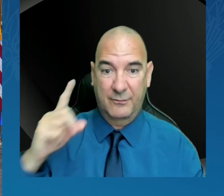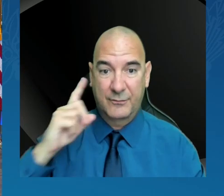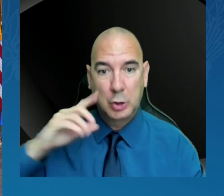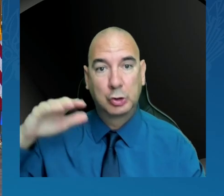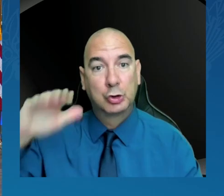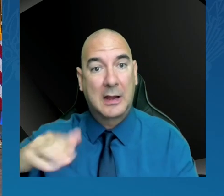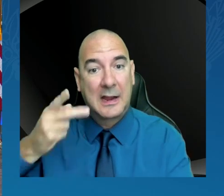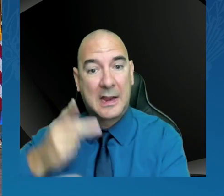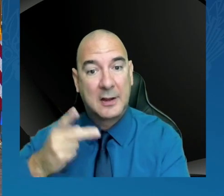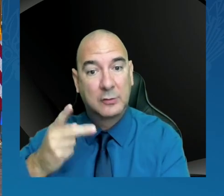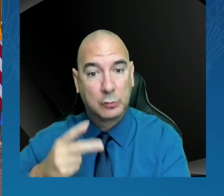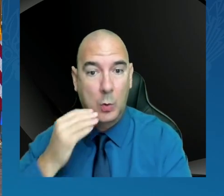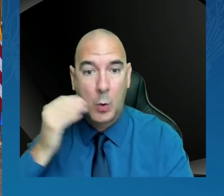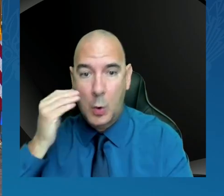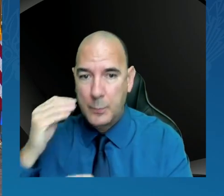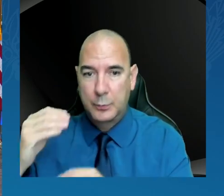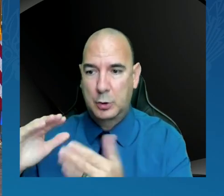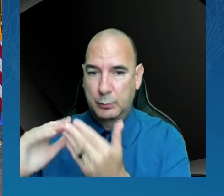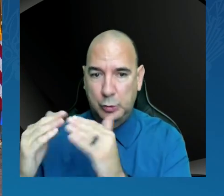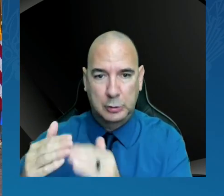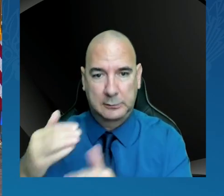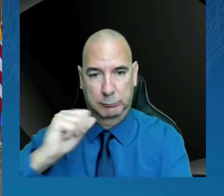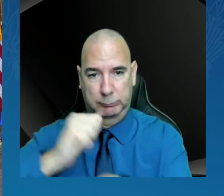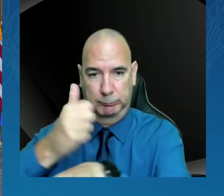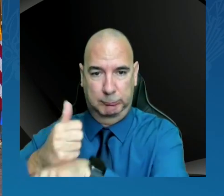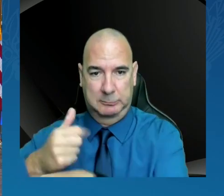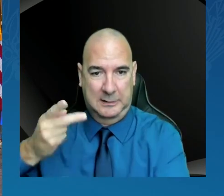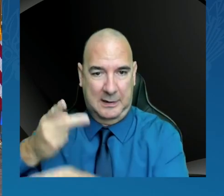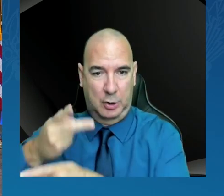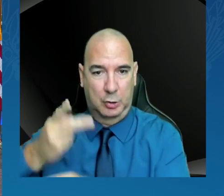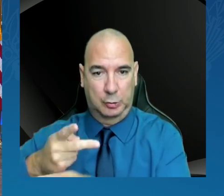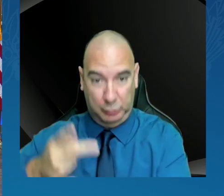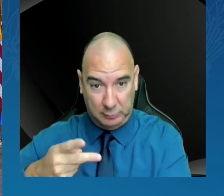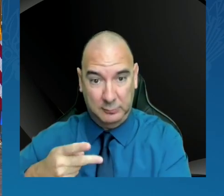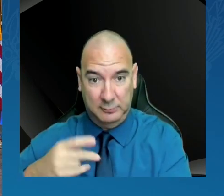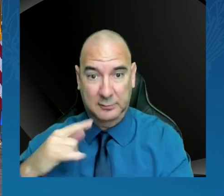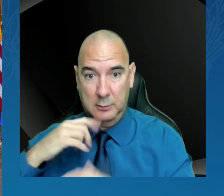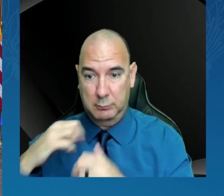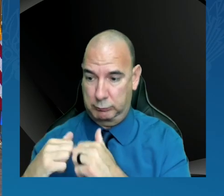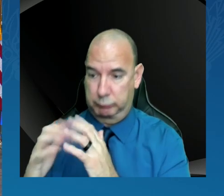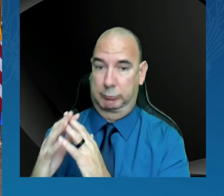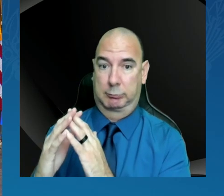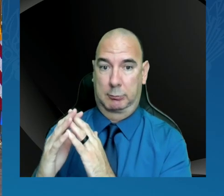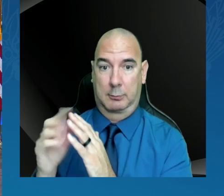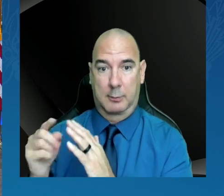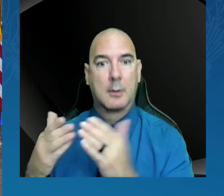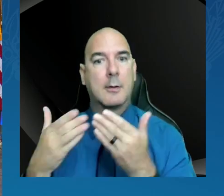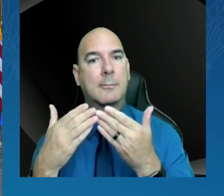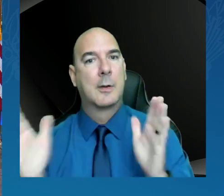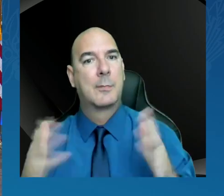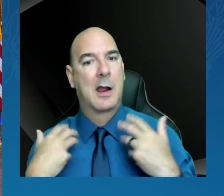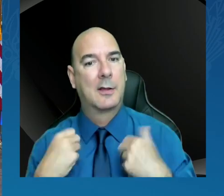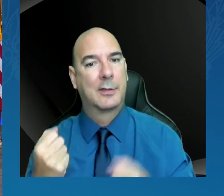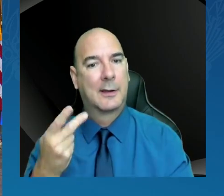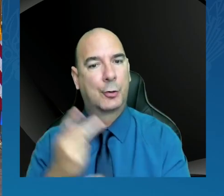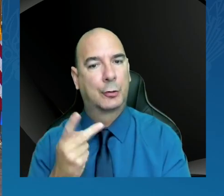but also in building our public health care infrastructure, our workforce infrastructure, community health workers.